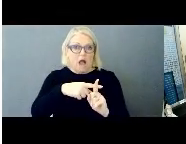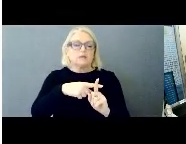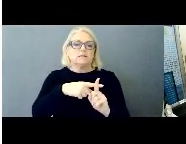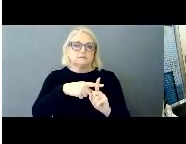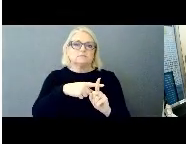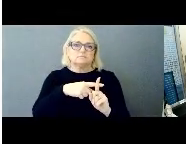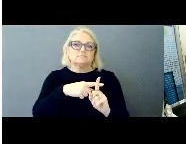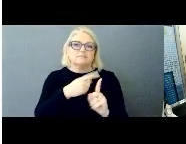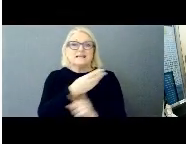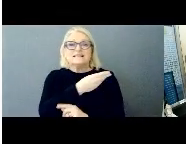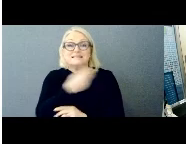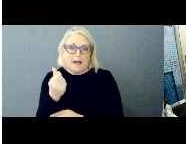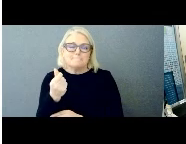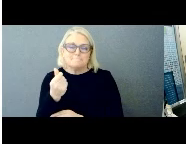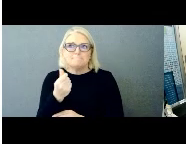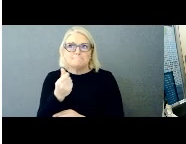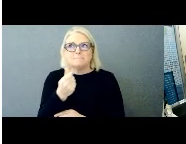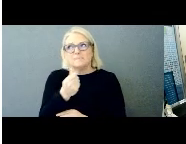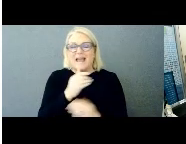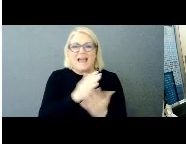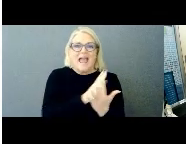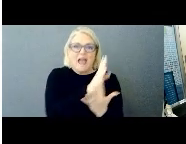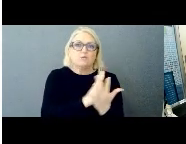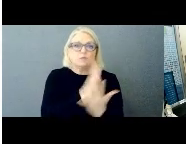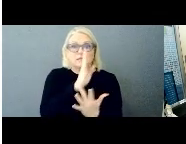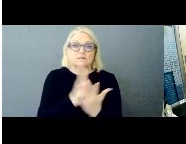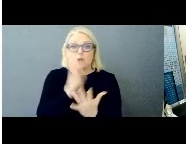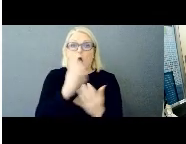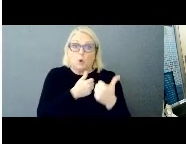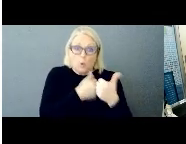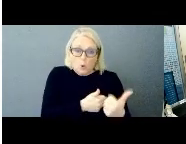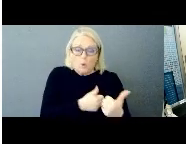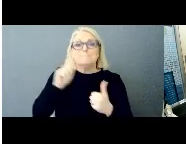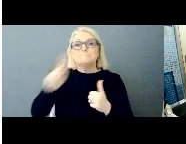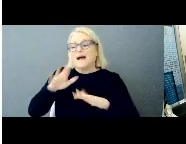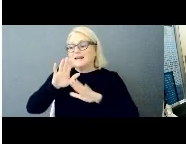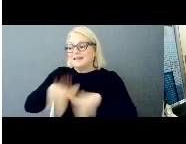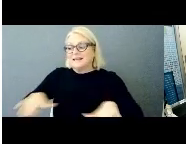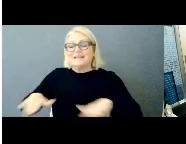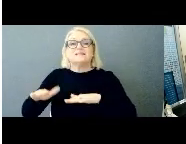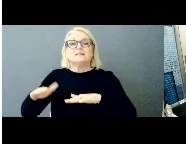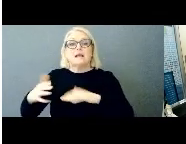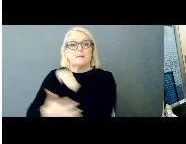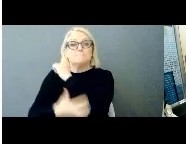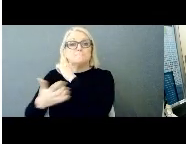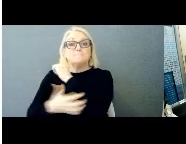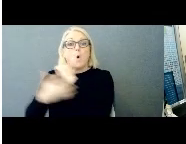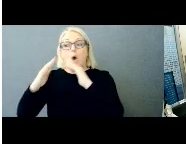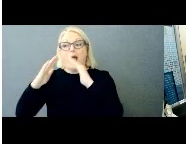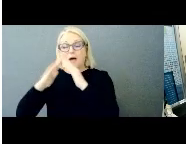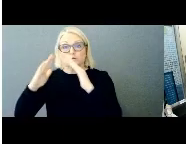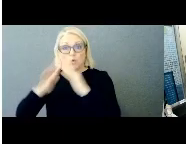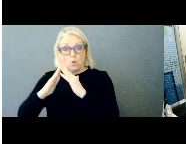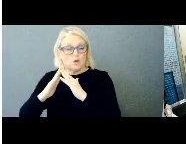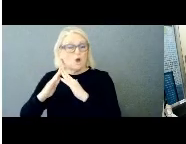But actually, about 30% of kids living in poor households do not live in poor areas. And so, if all we do is target geographically,